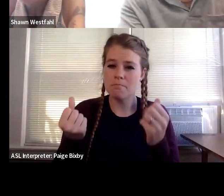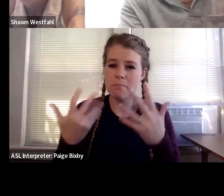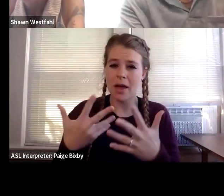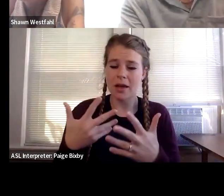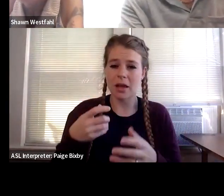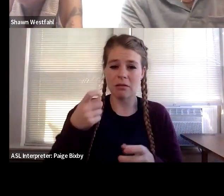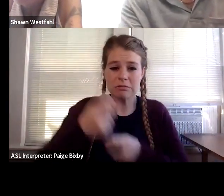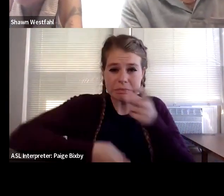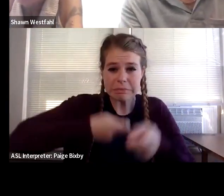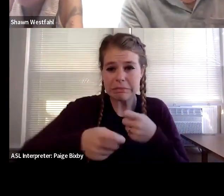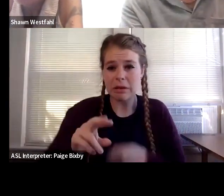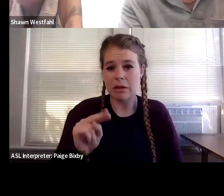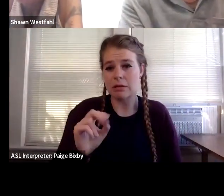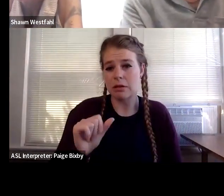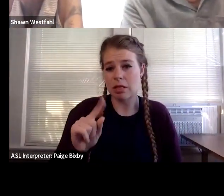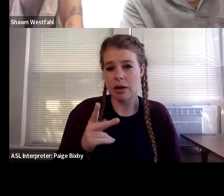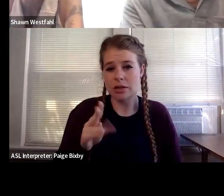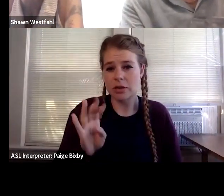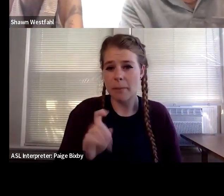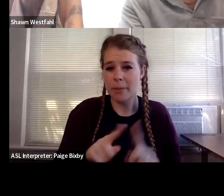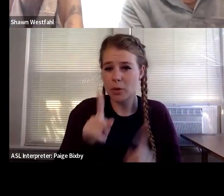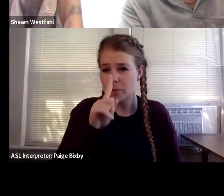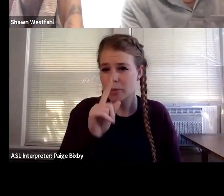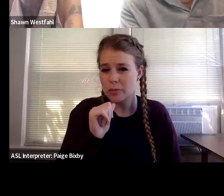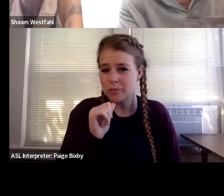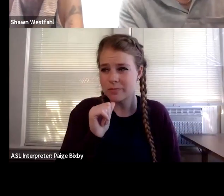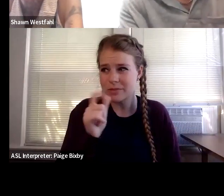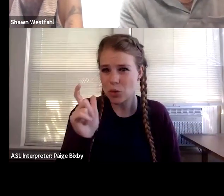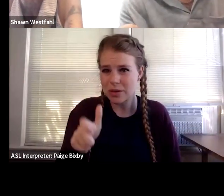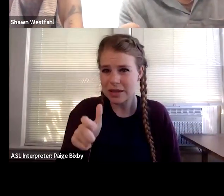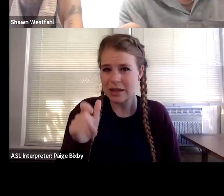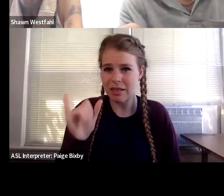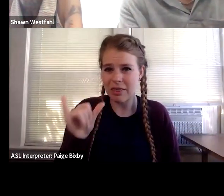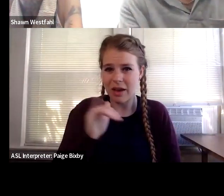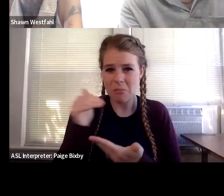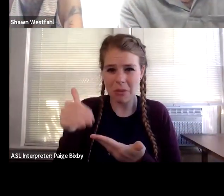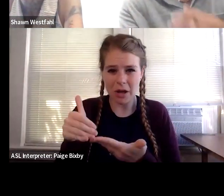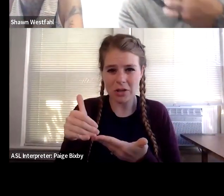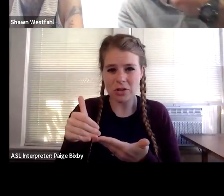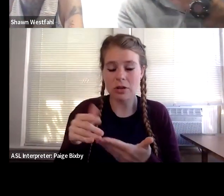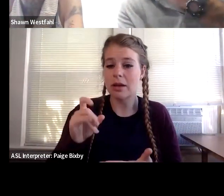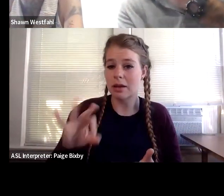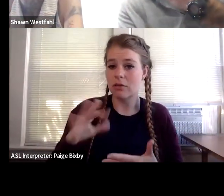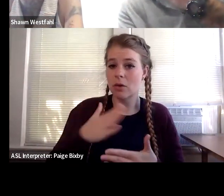when it's really not needed. You know, if the breathing's not changing, you know,